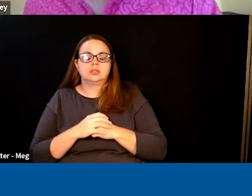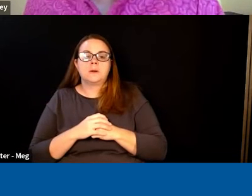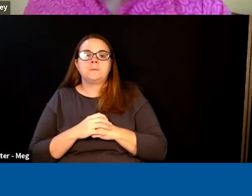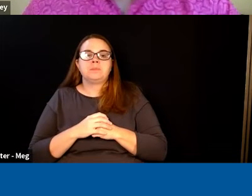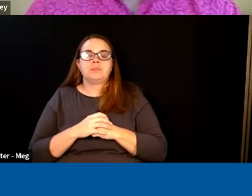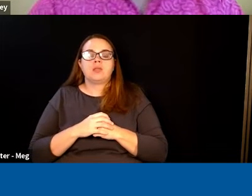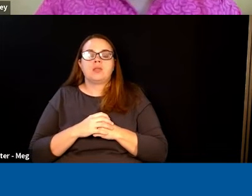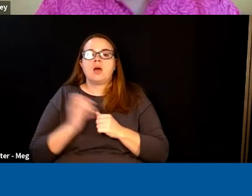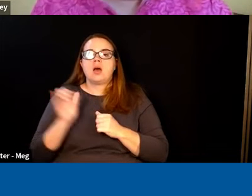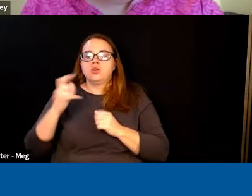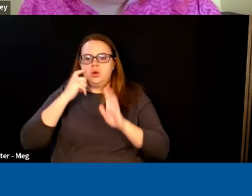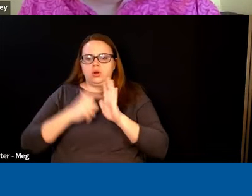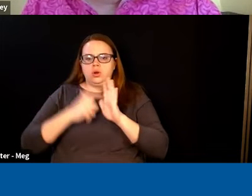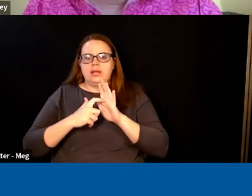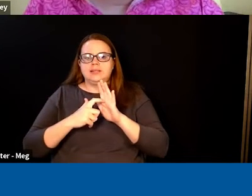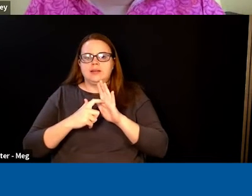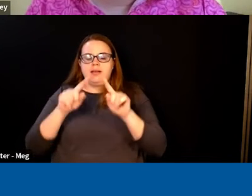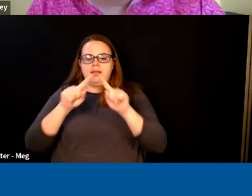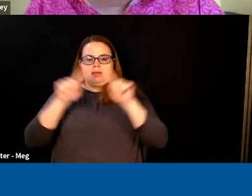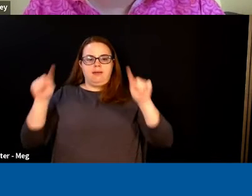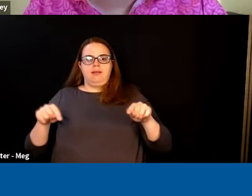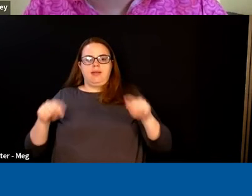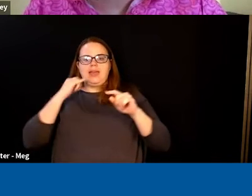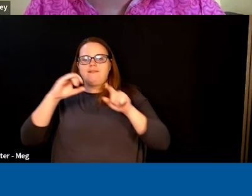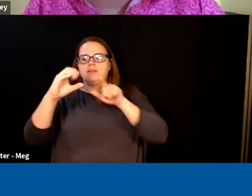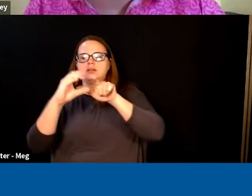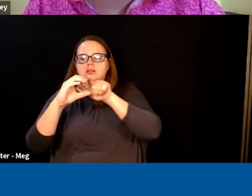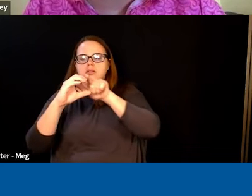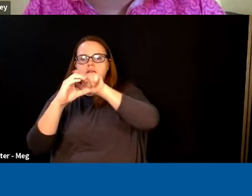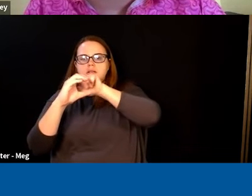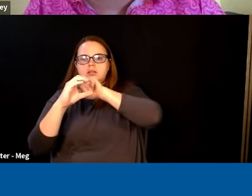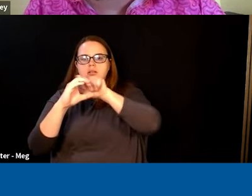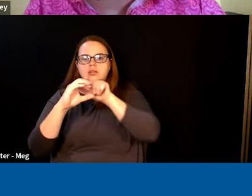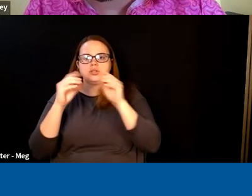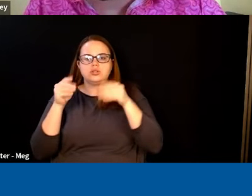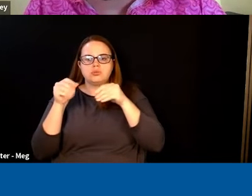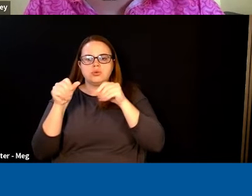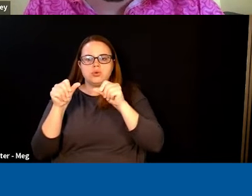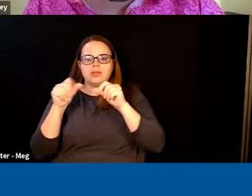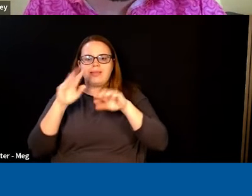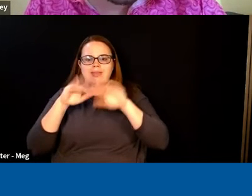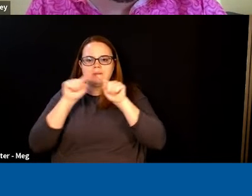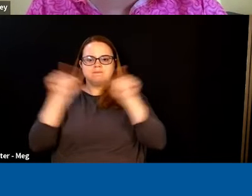I also find that rounded edges help because they are great affordance to help communicate that something is button-y as opposed to link-y